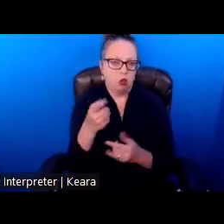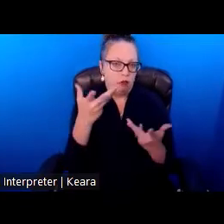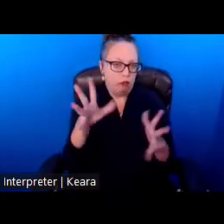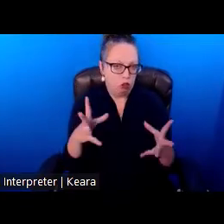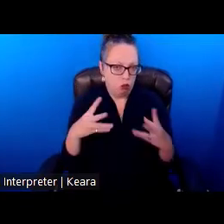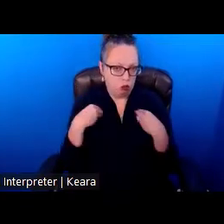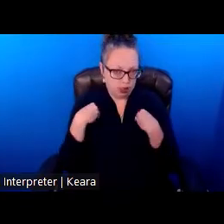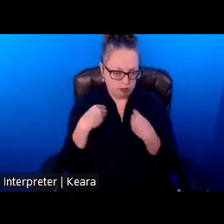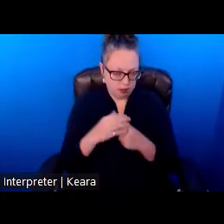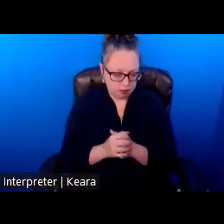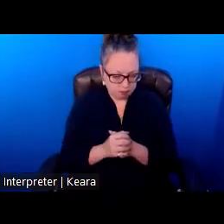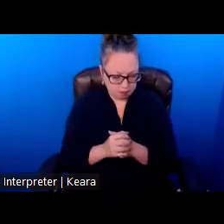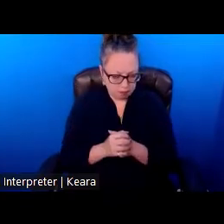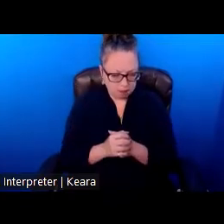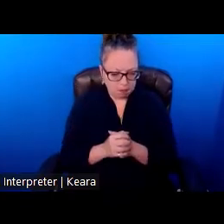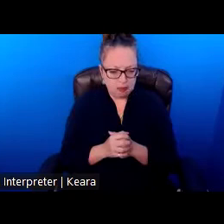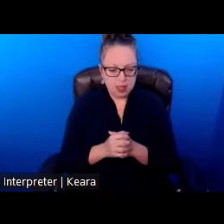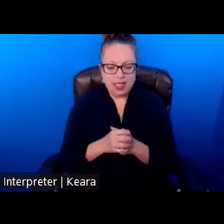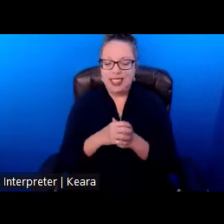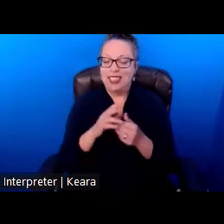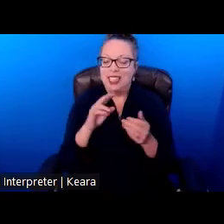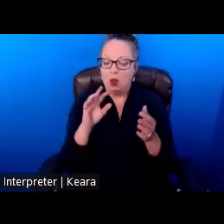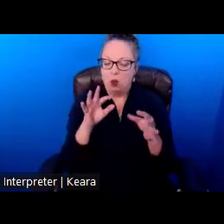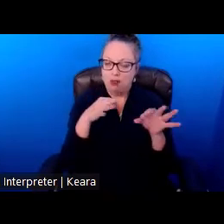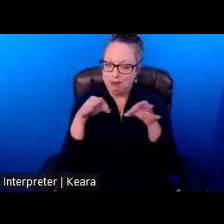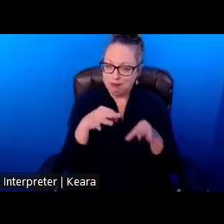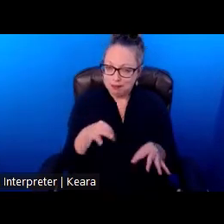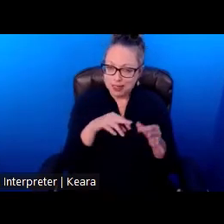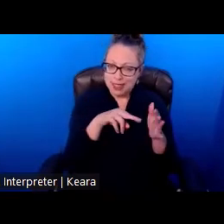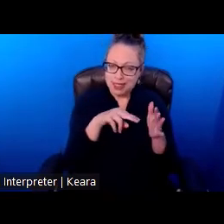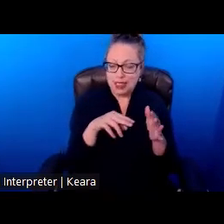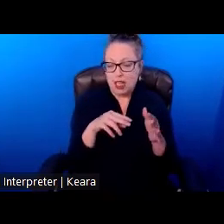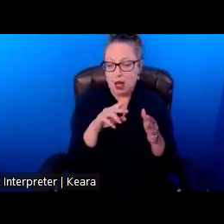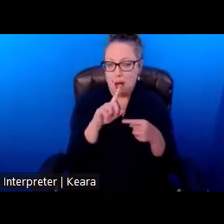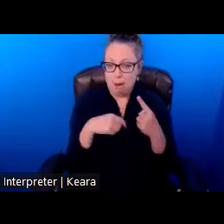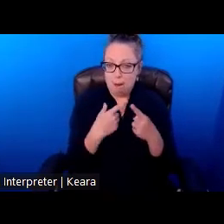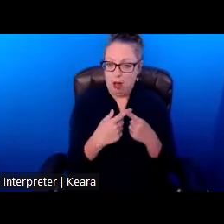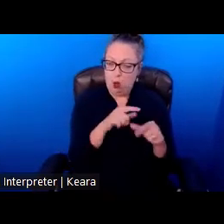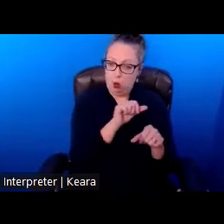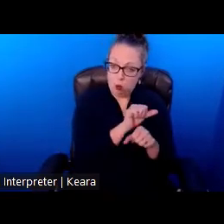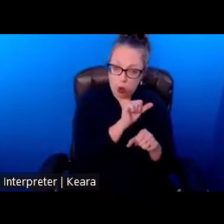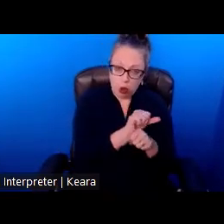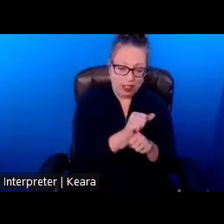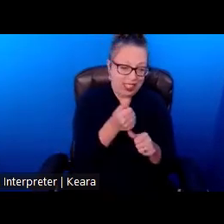or publication of the submitted work. Any indication, hinted or overt, about the